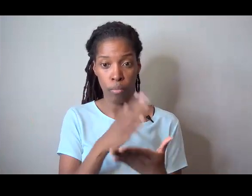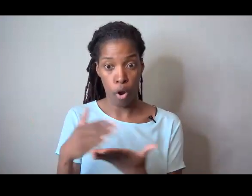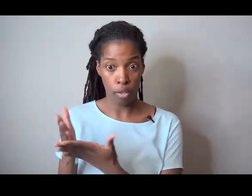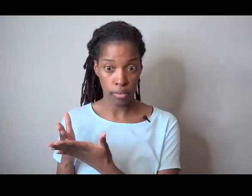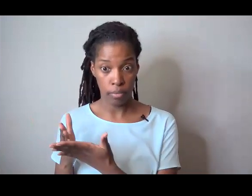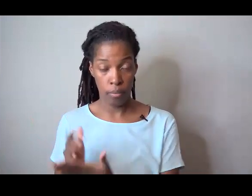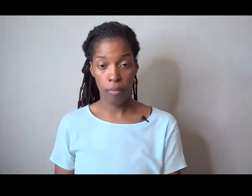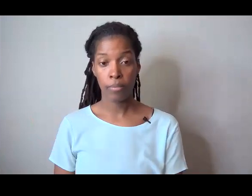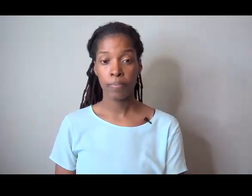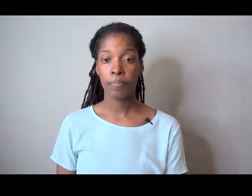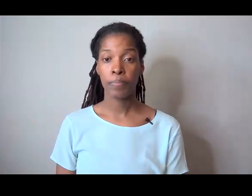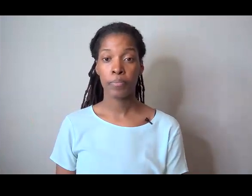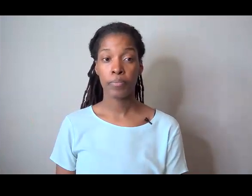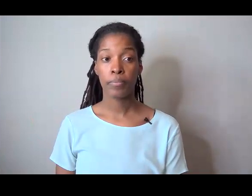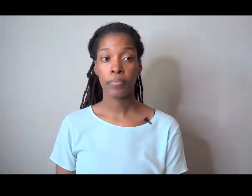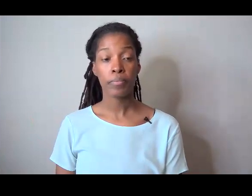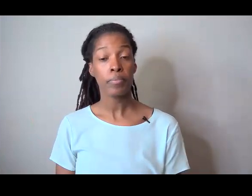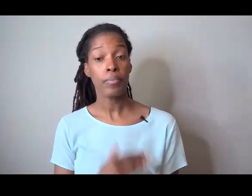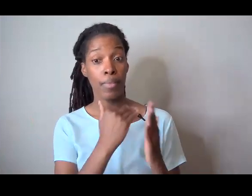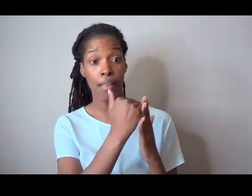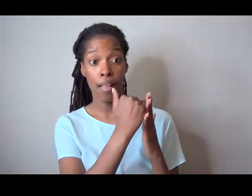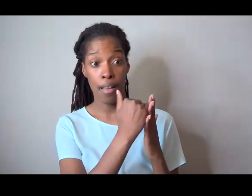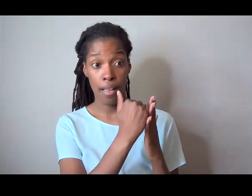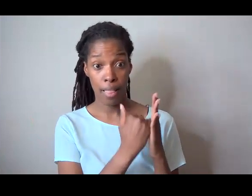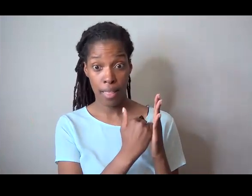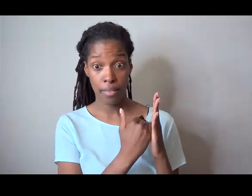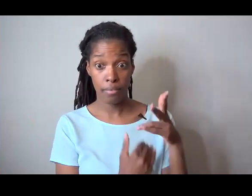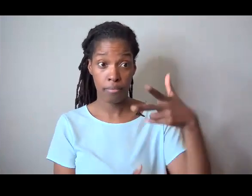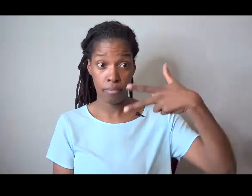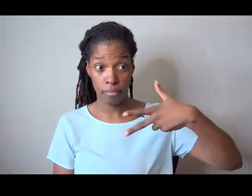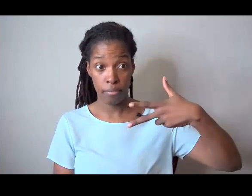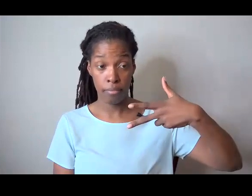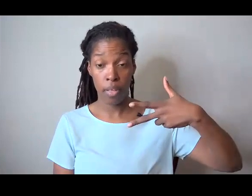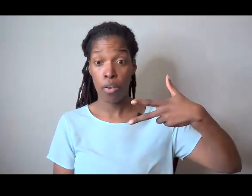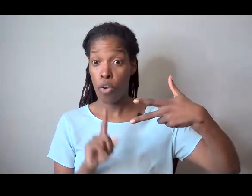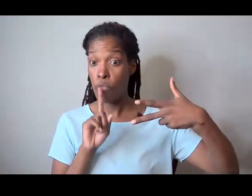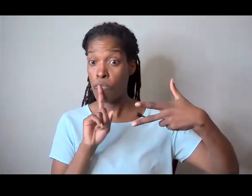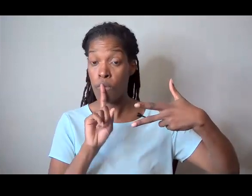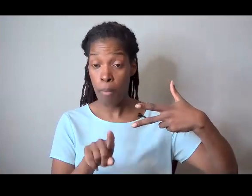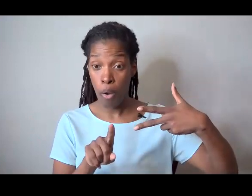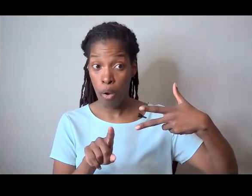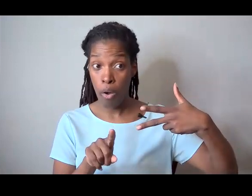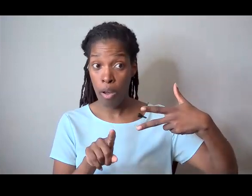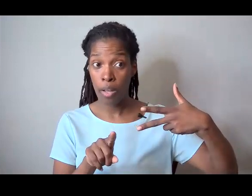So I've got a list of things that you would recommend when you first open the business.